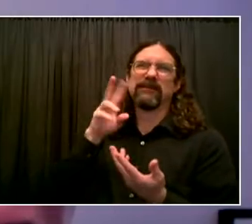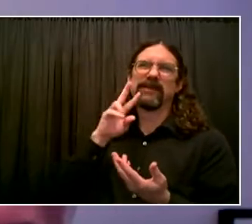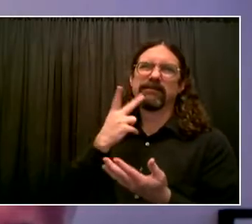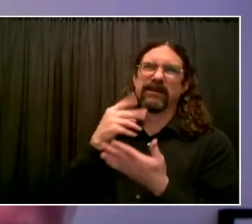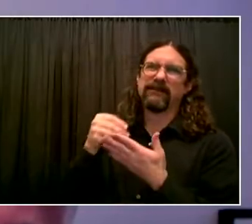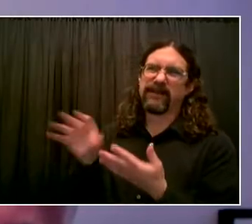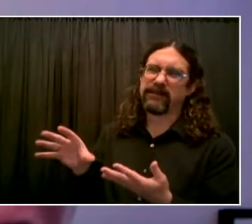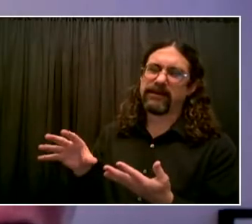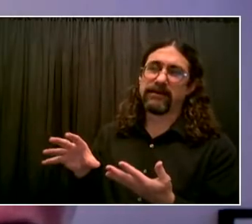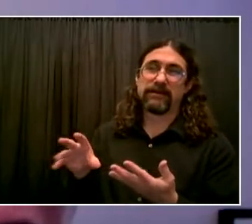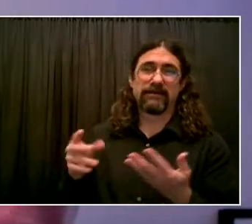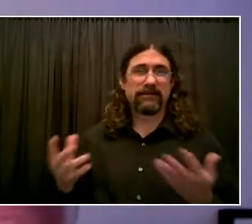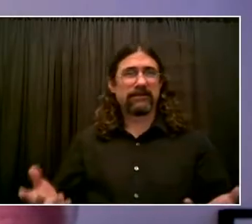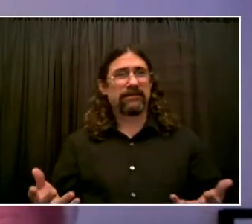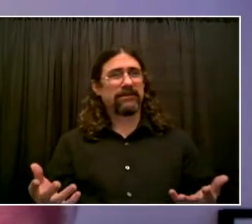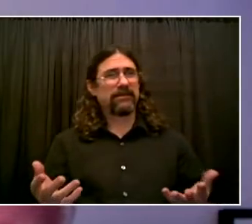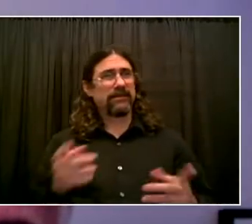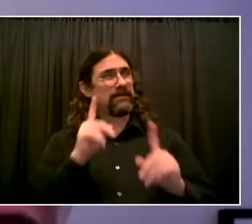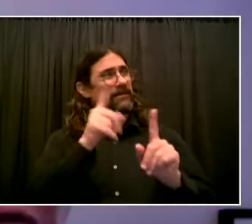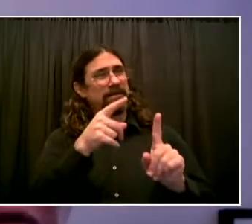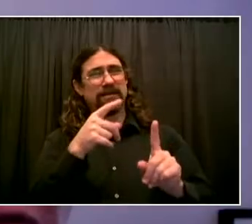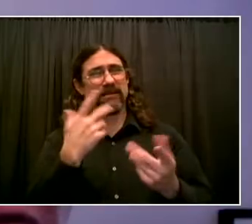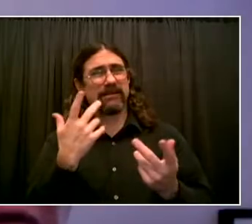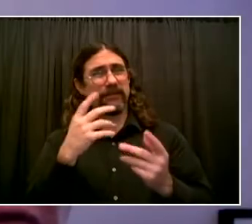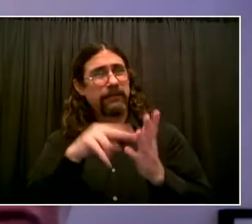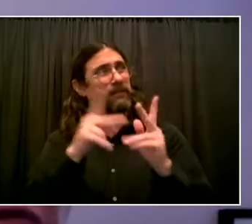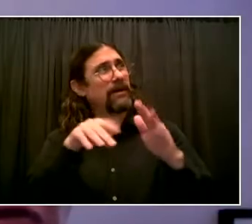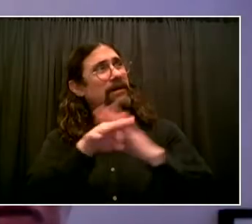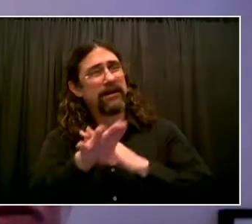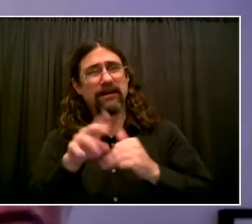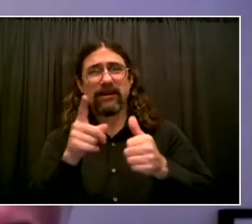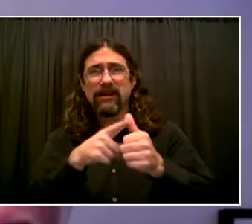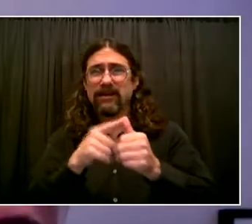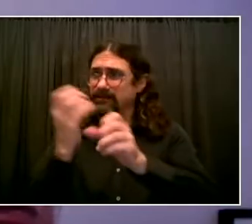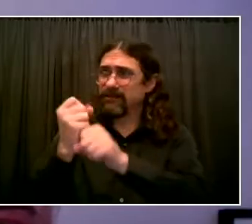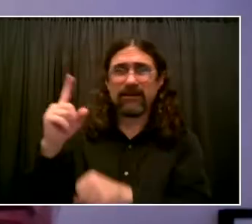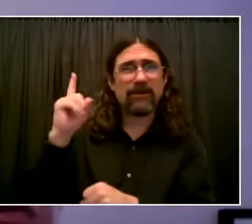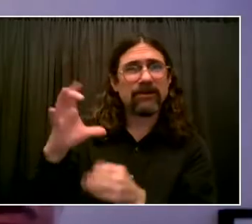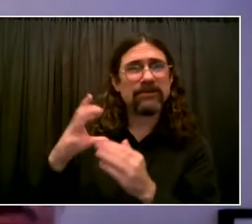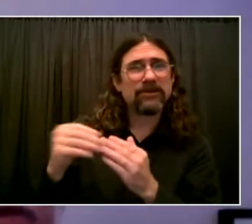TABLE . TURKEYS AND